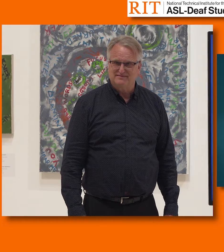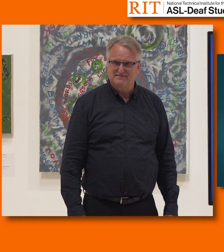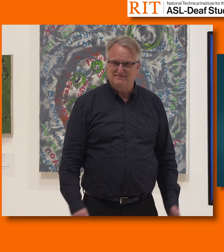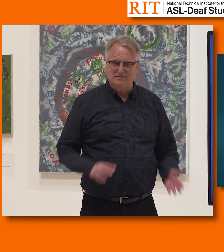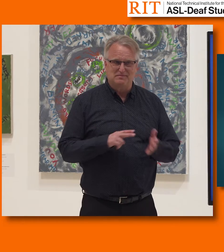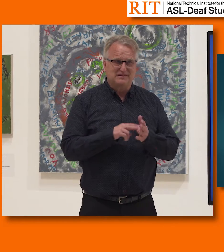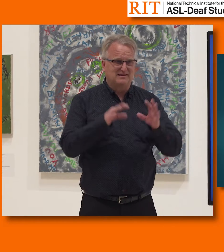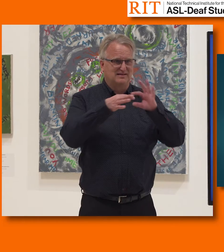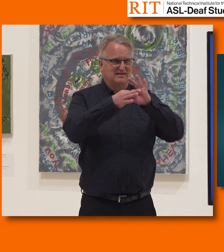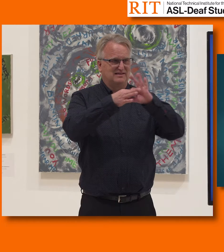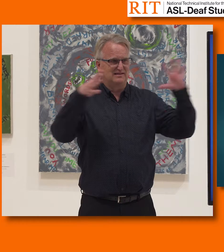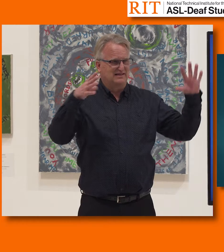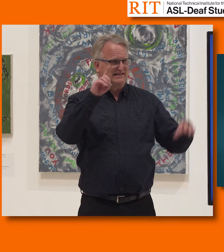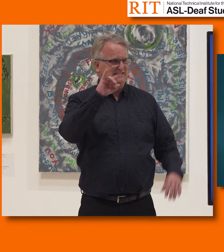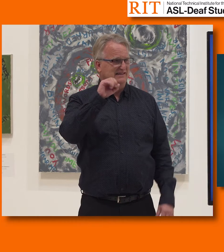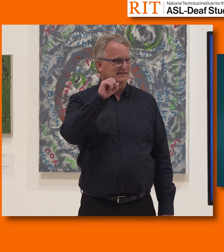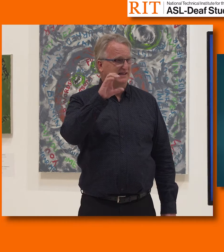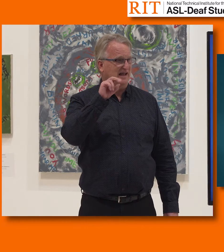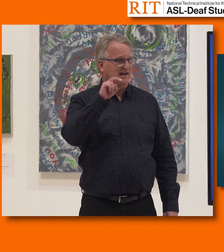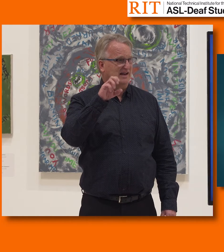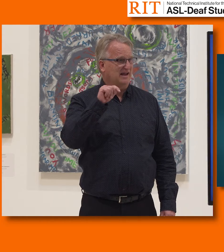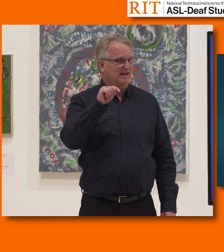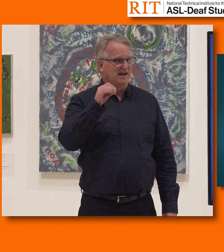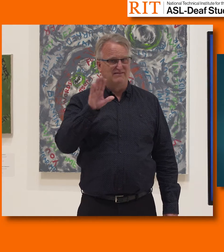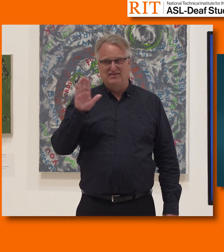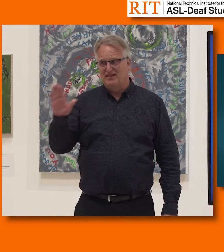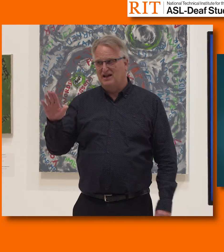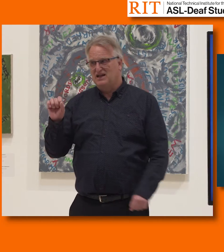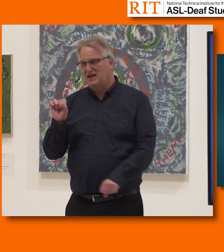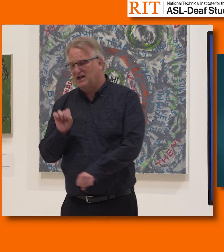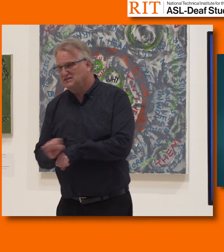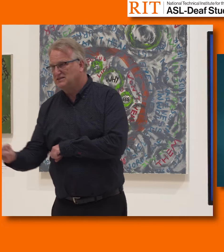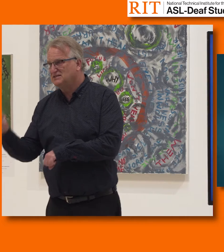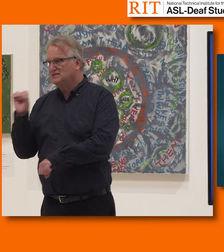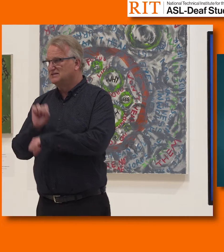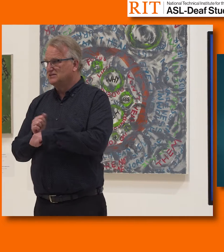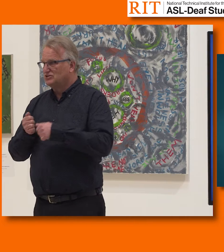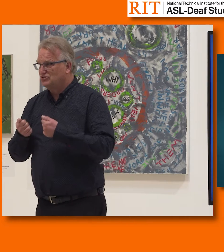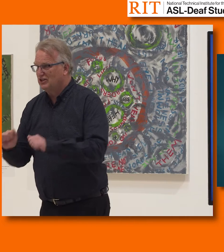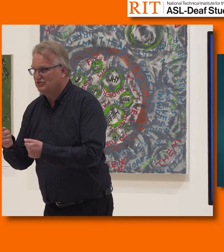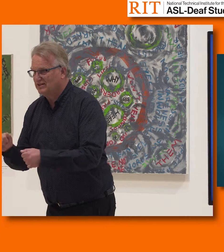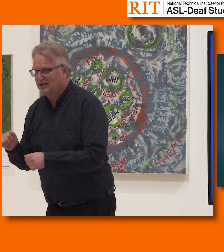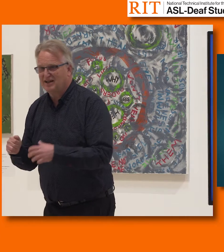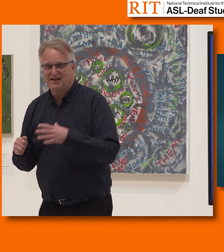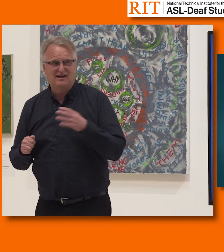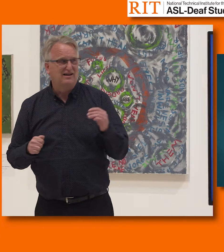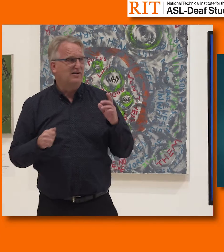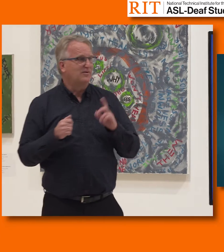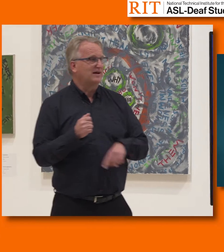and then that's it. There's a disconnect between the interpreter's experience that they're trying their best,